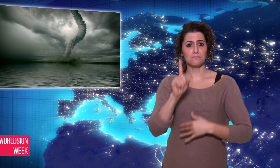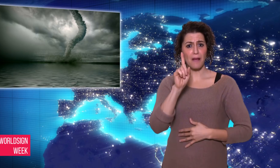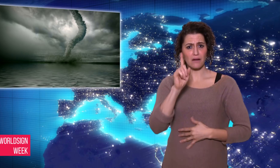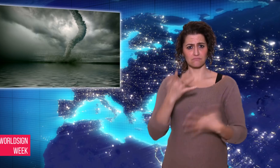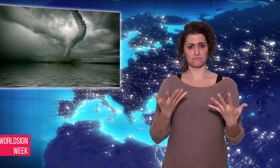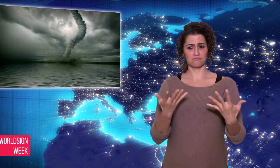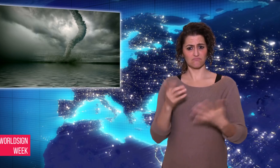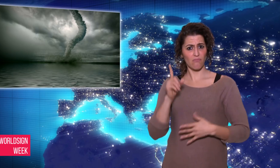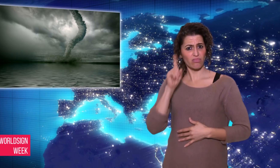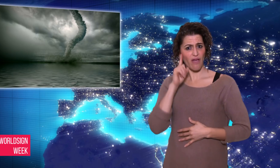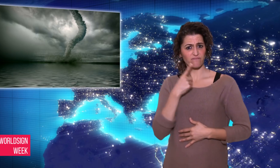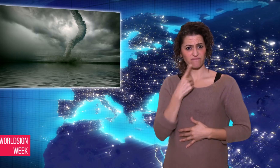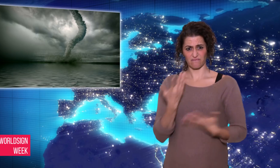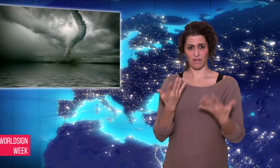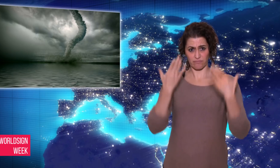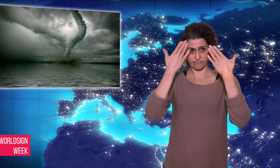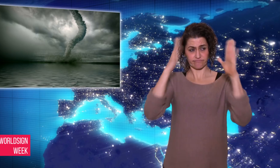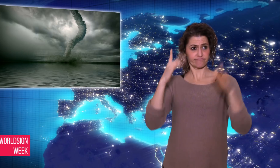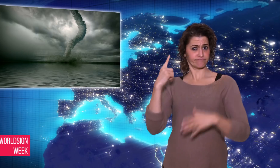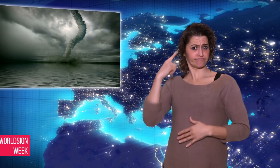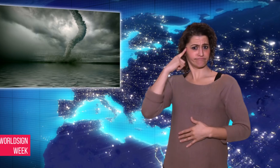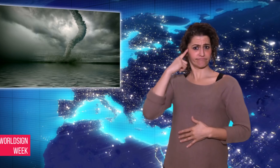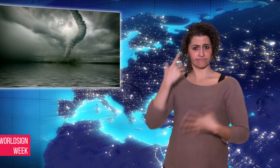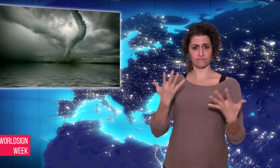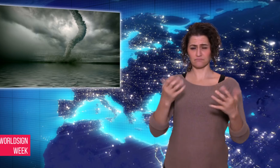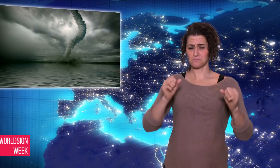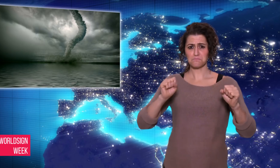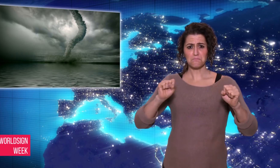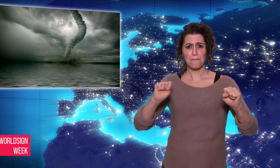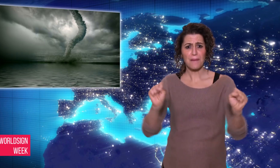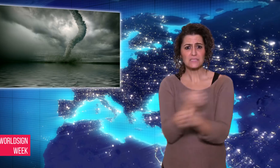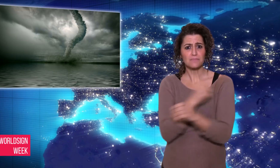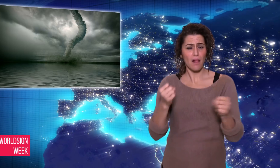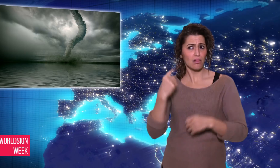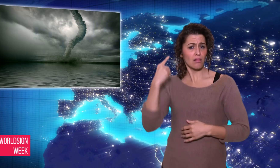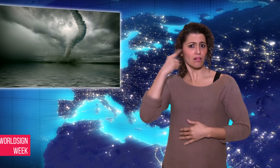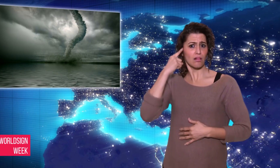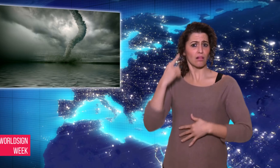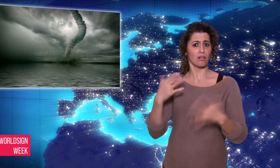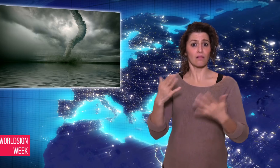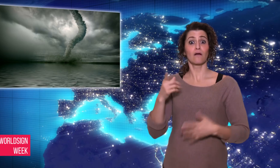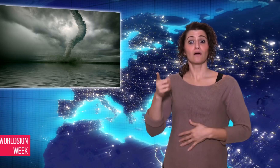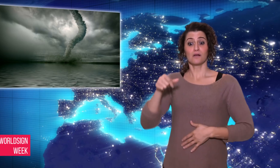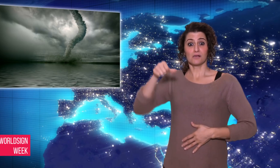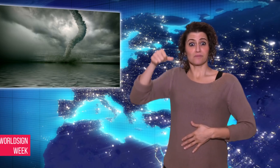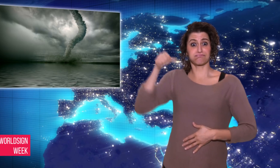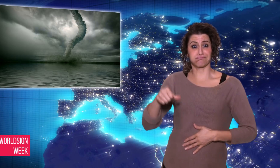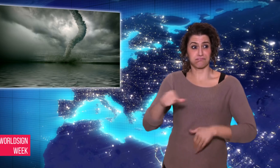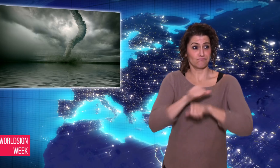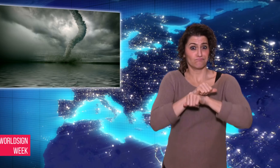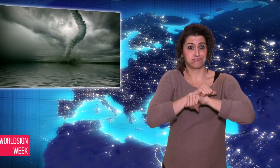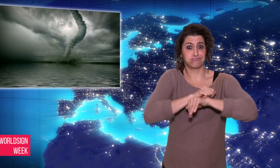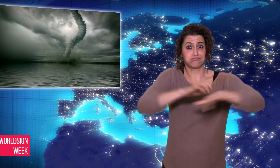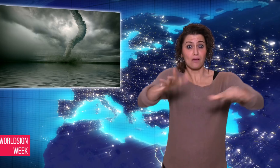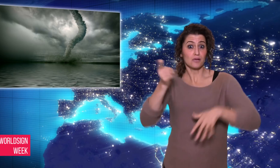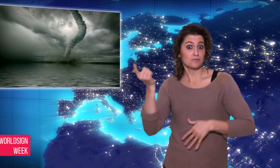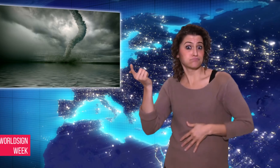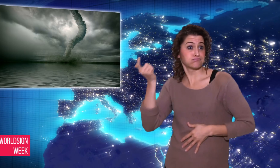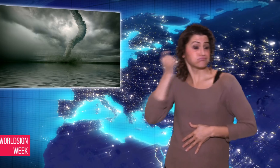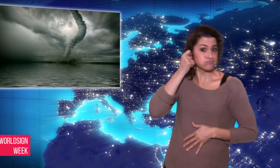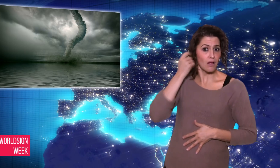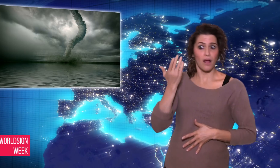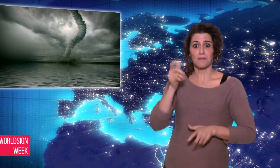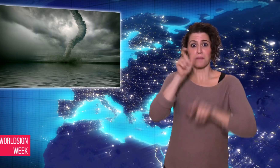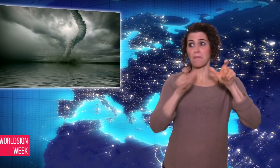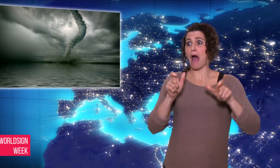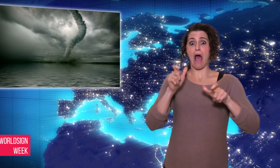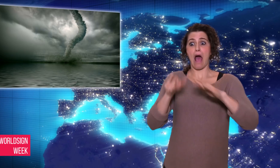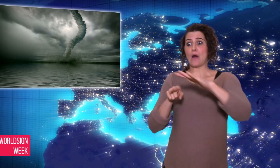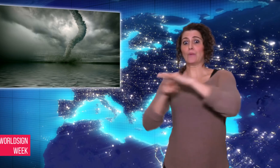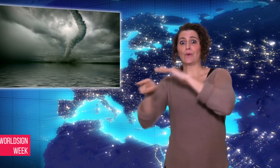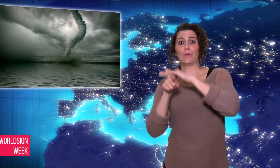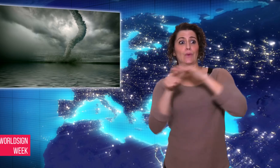leaders say they expect a national